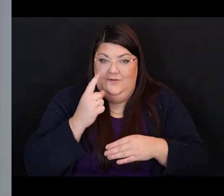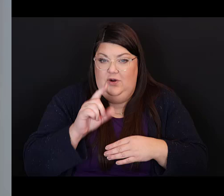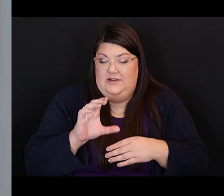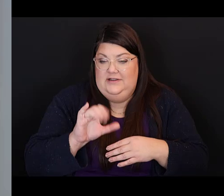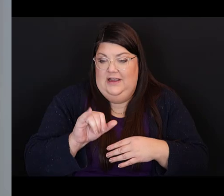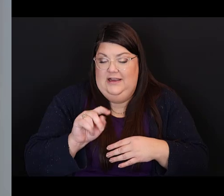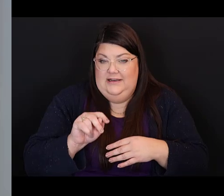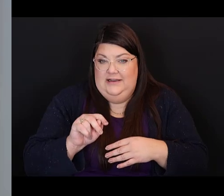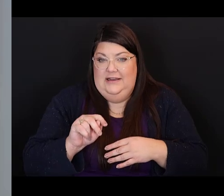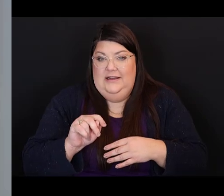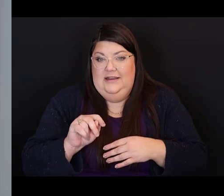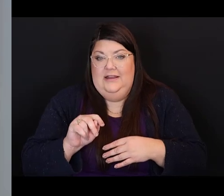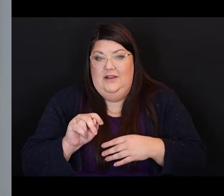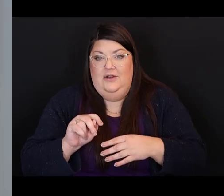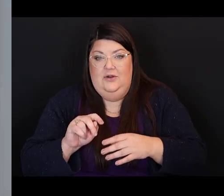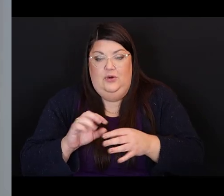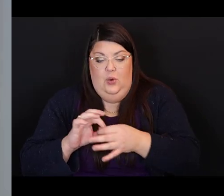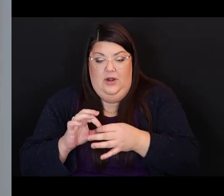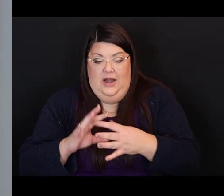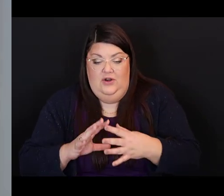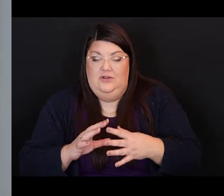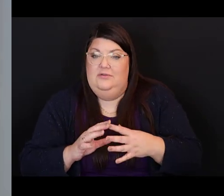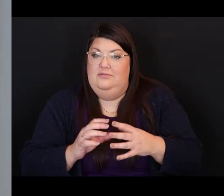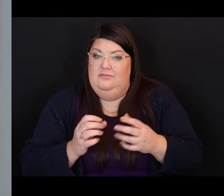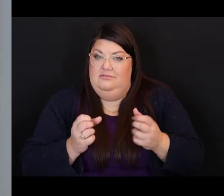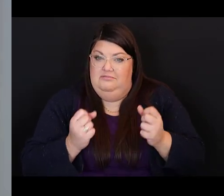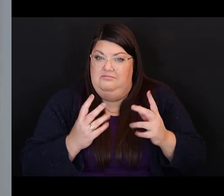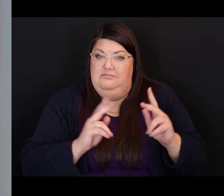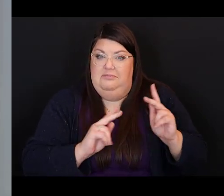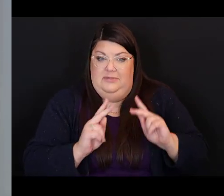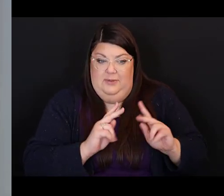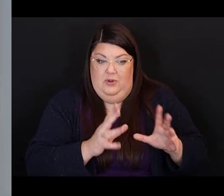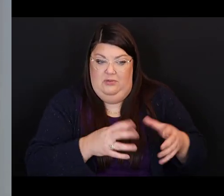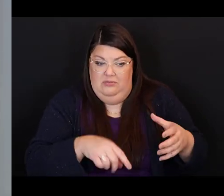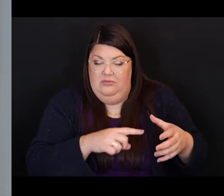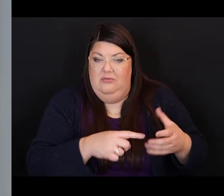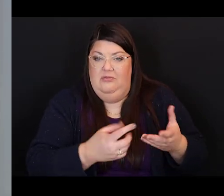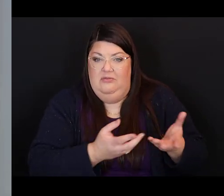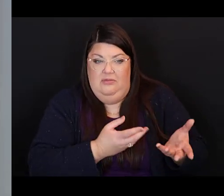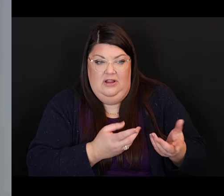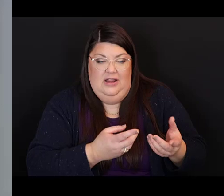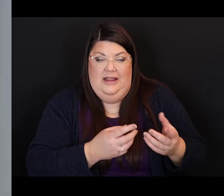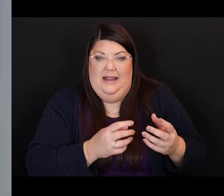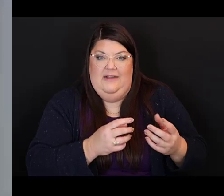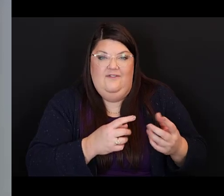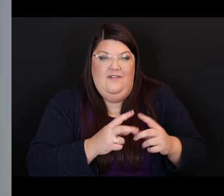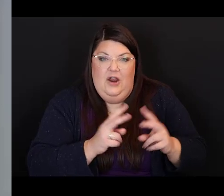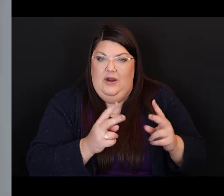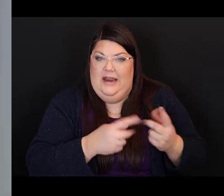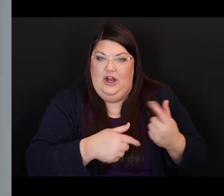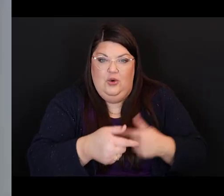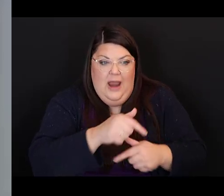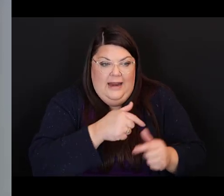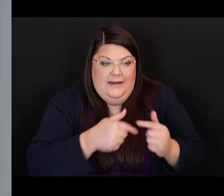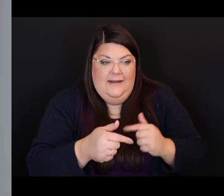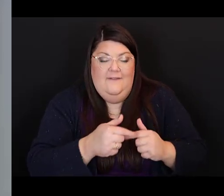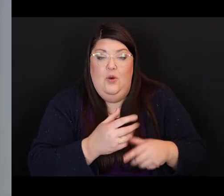and it's a very robust group. And in those interactive sessions we've gotten so much feedback